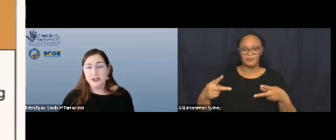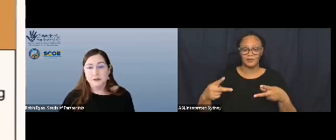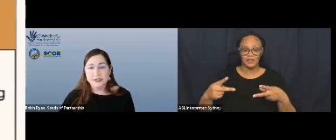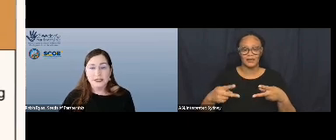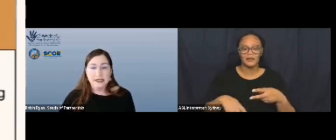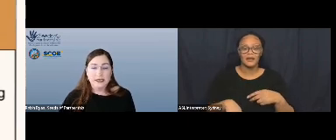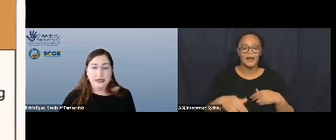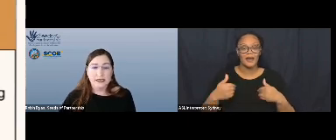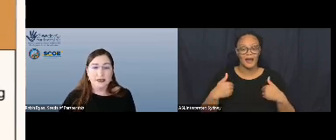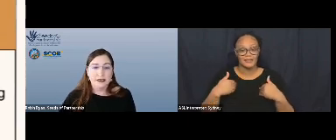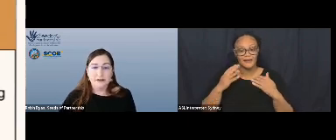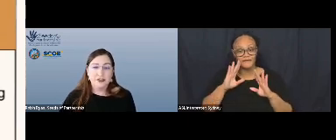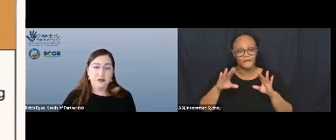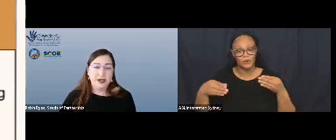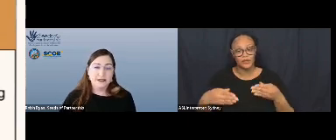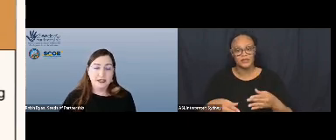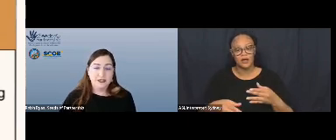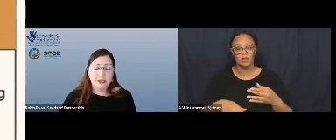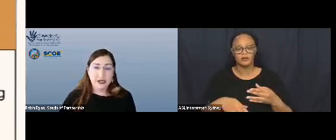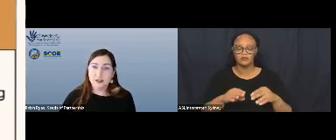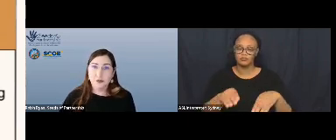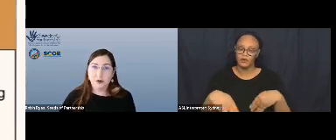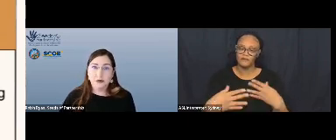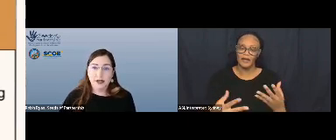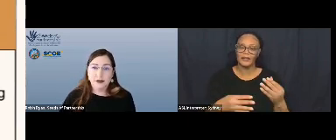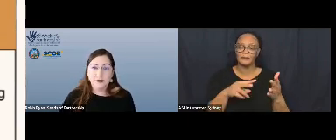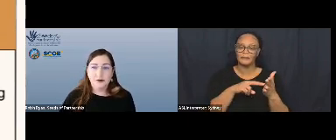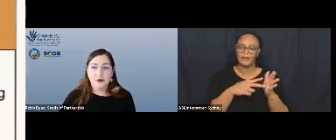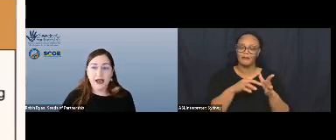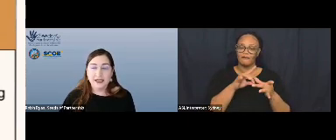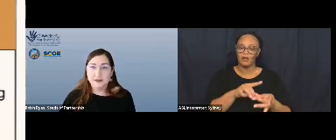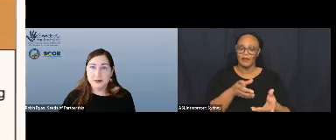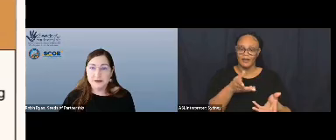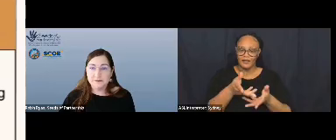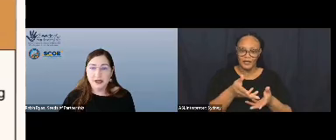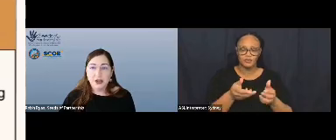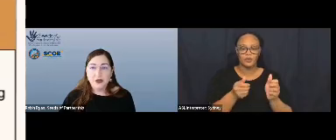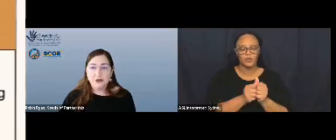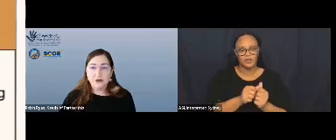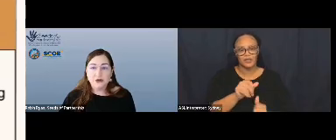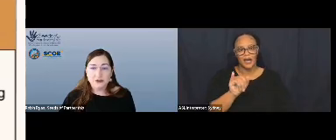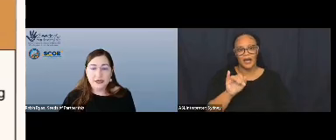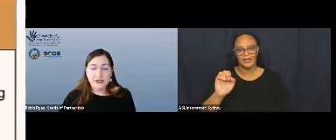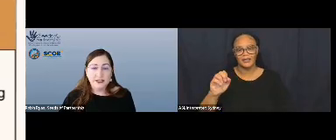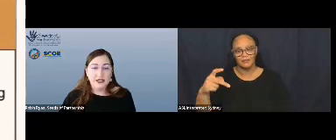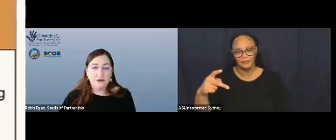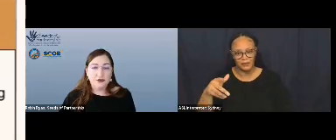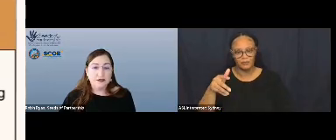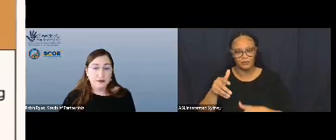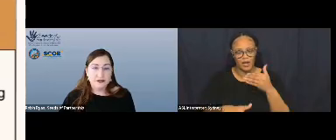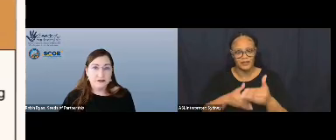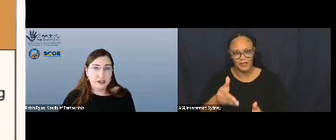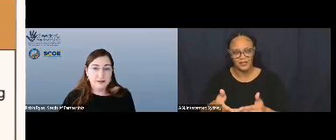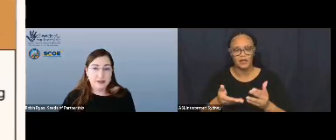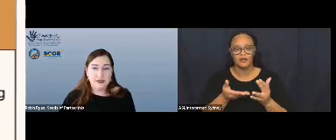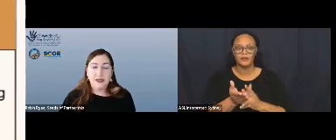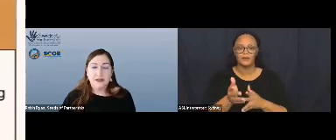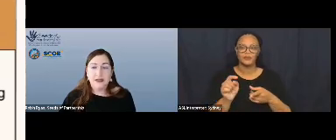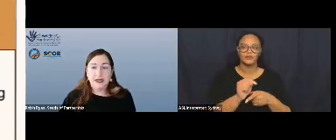engagement in the individualized education program or IEP through training and resource development.